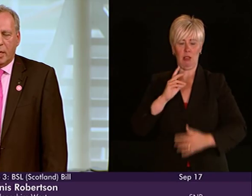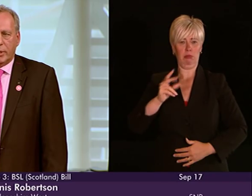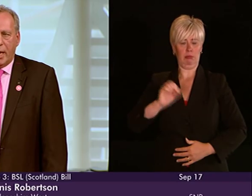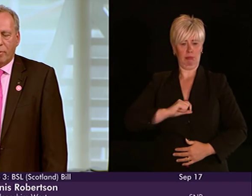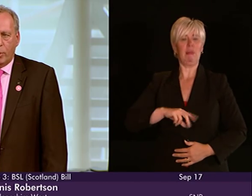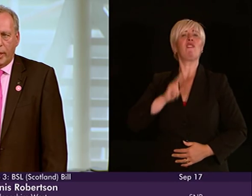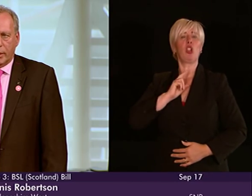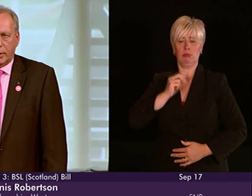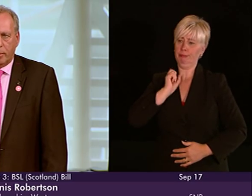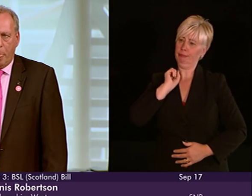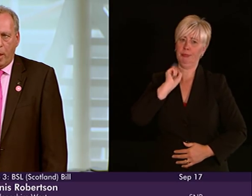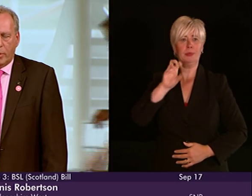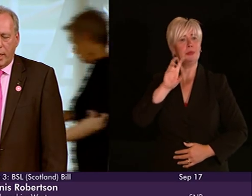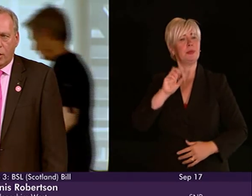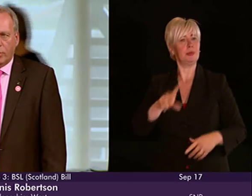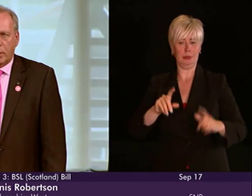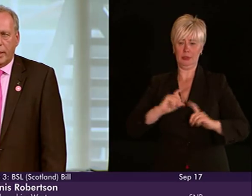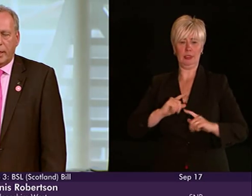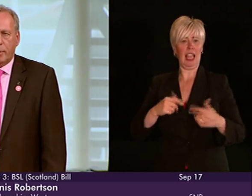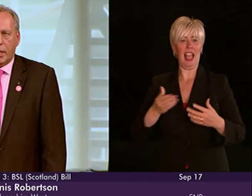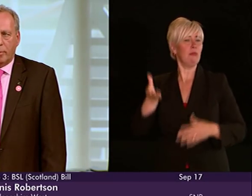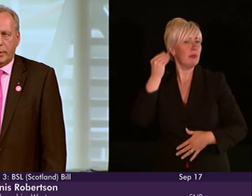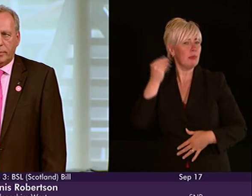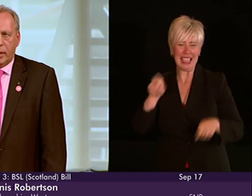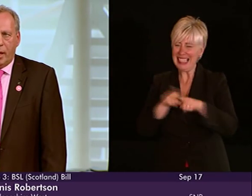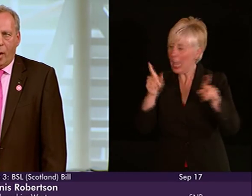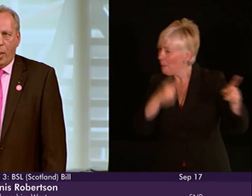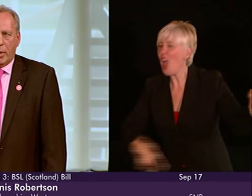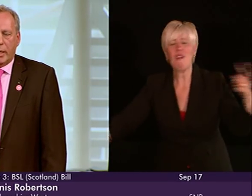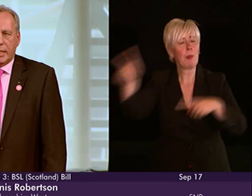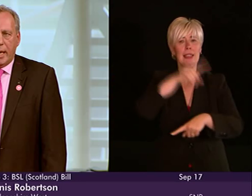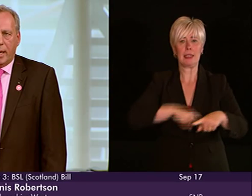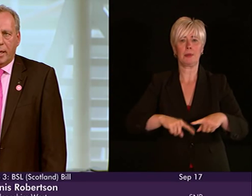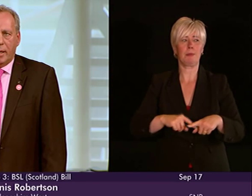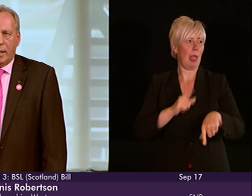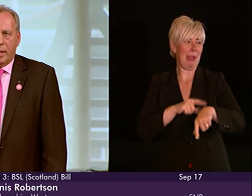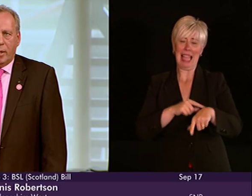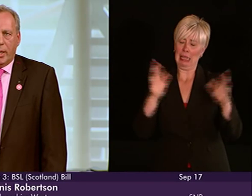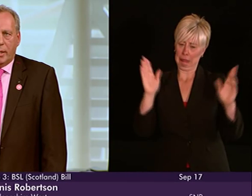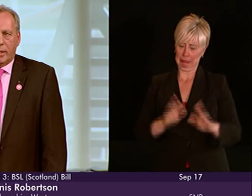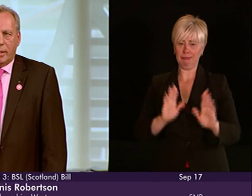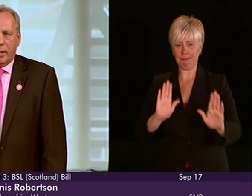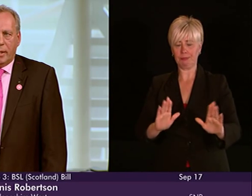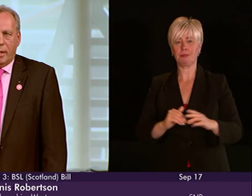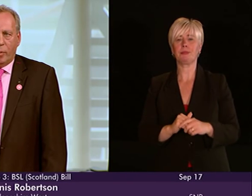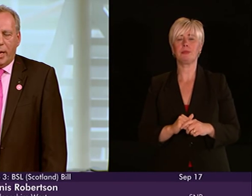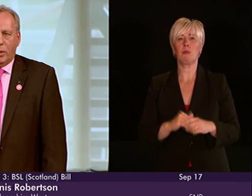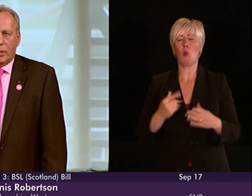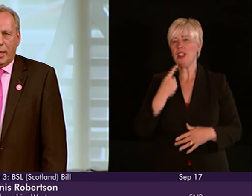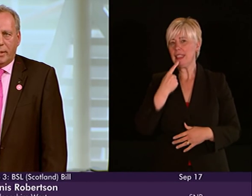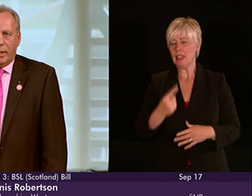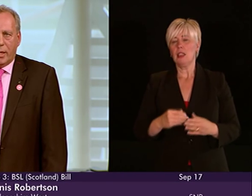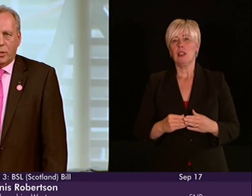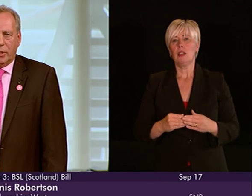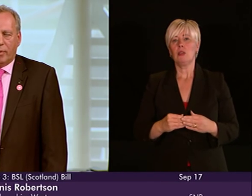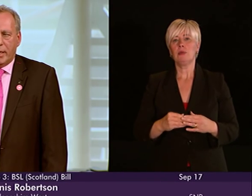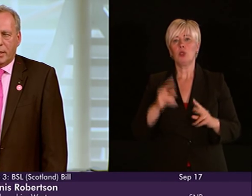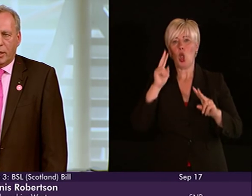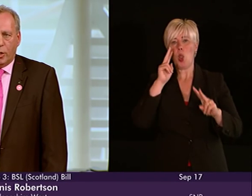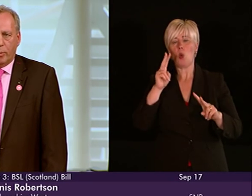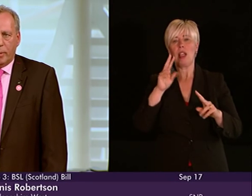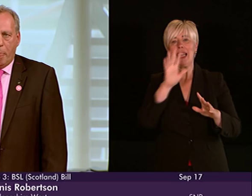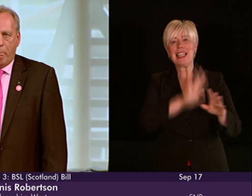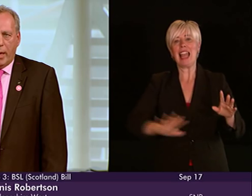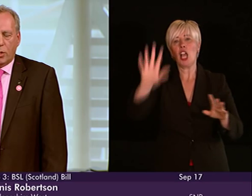the same as everyone else. When I considered the national advisory group,